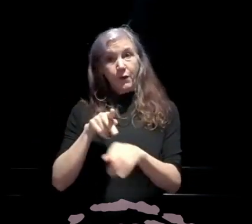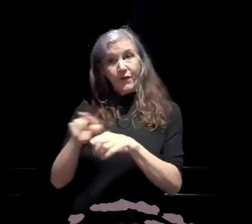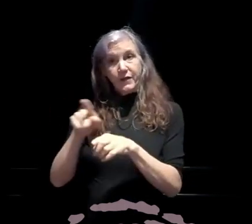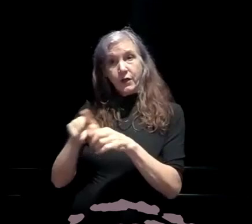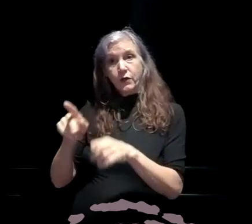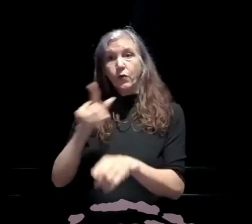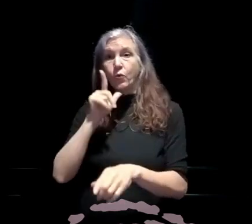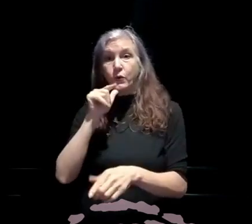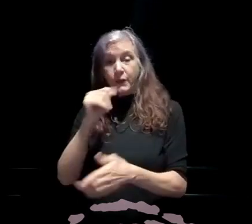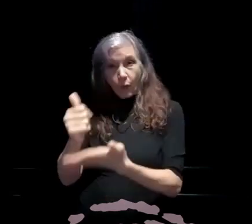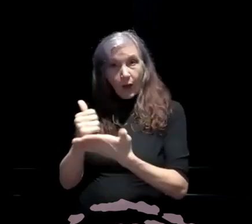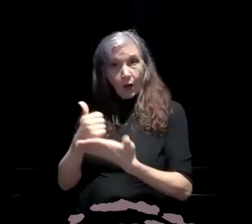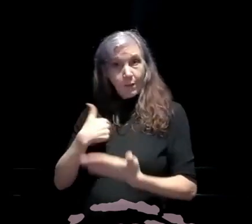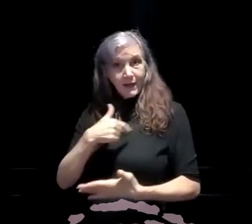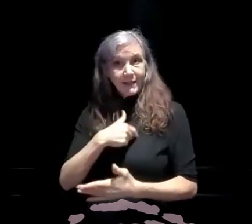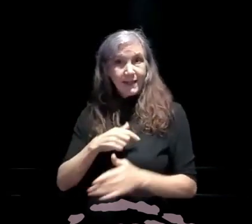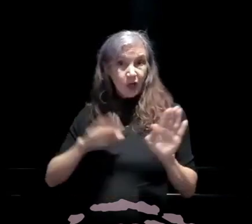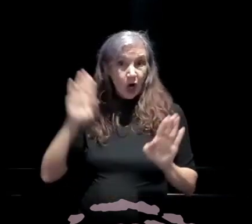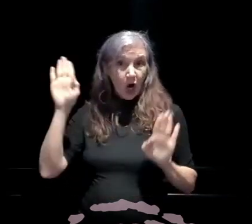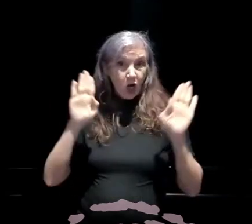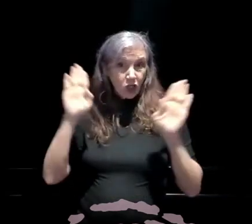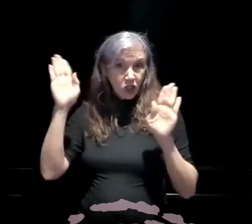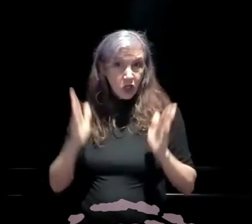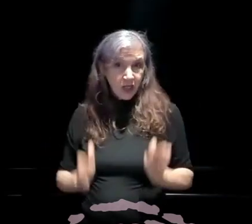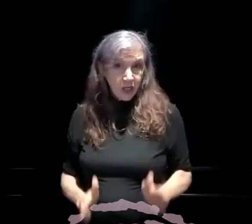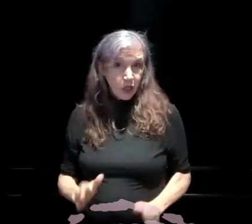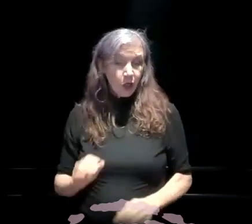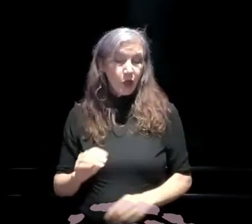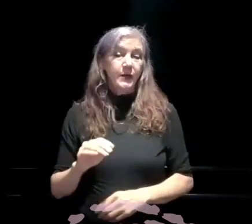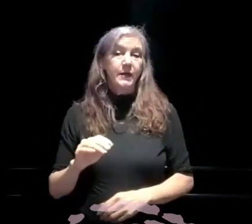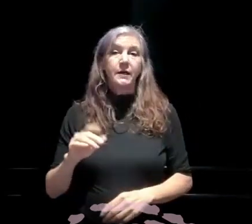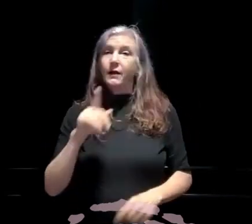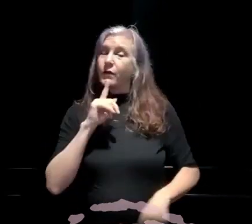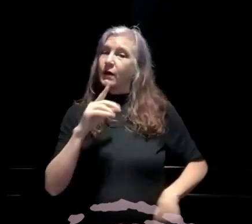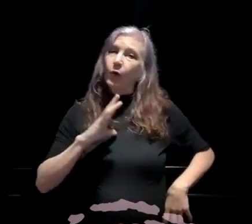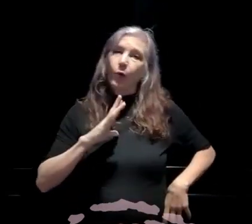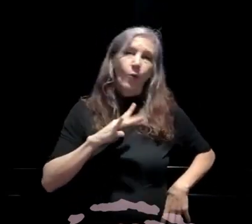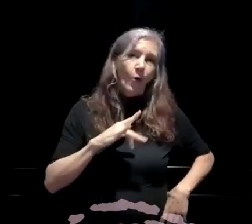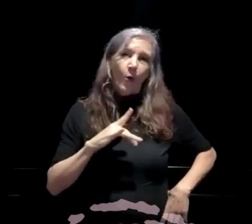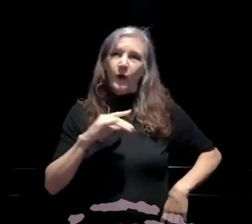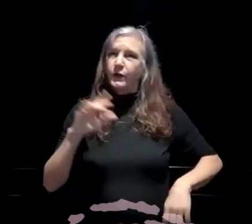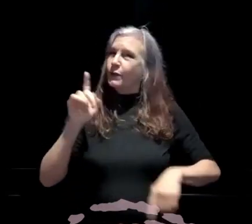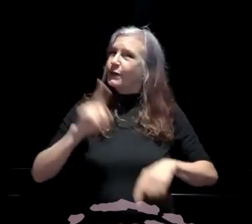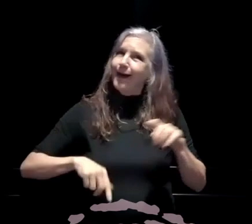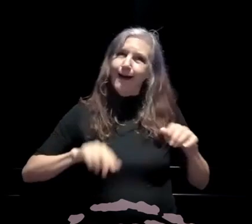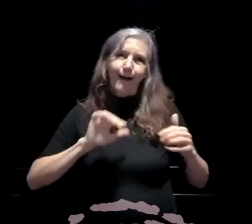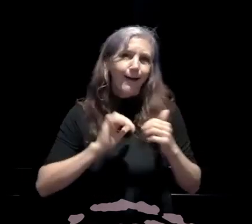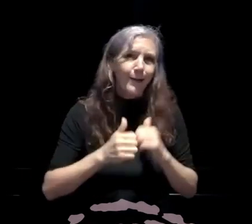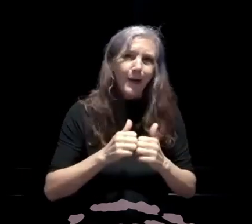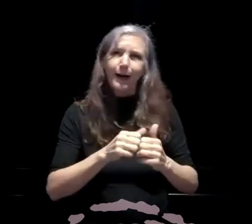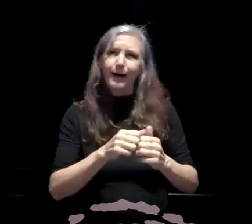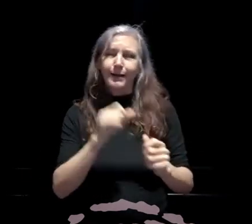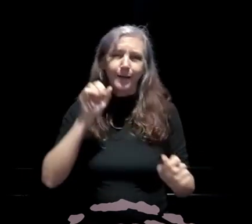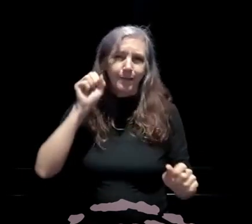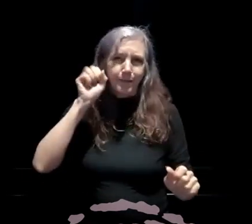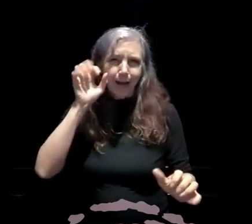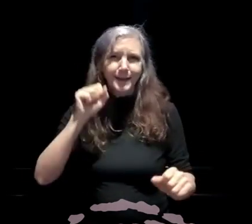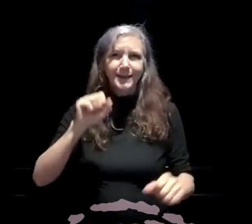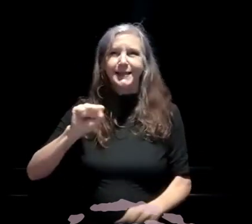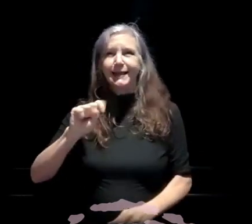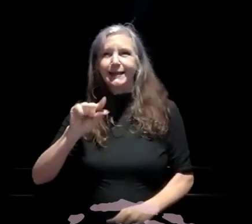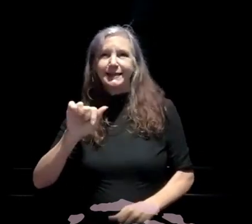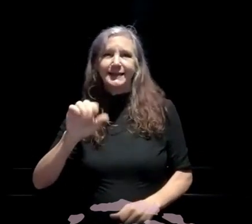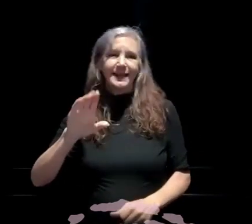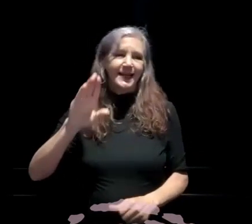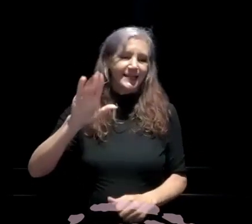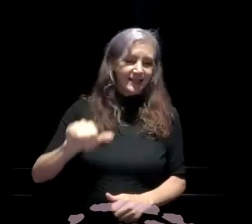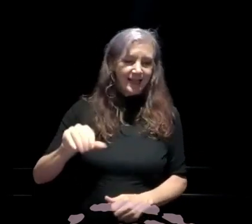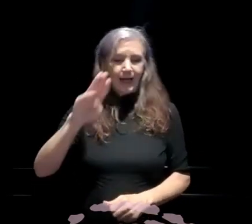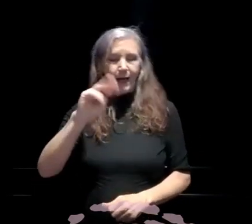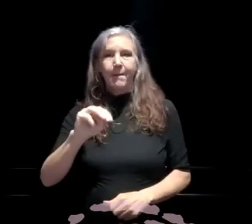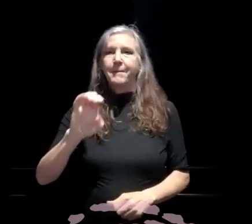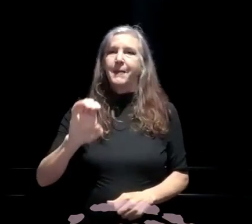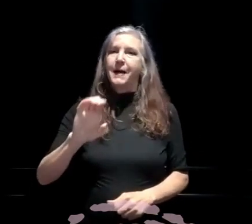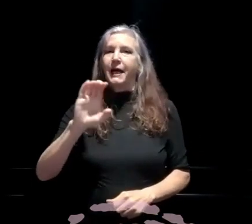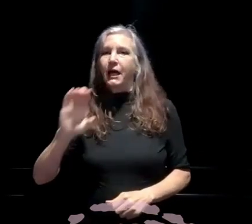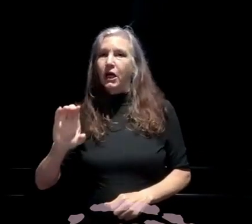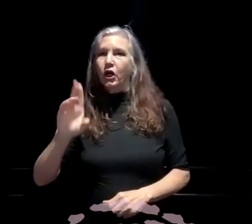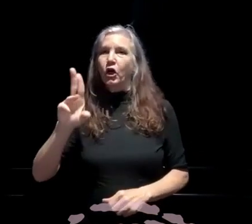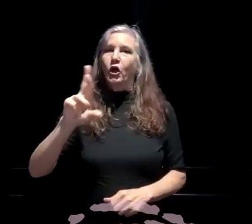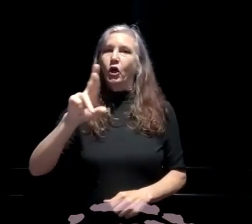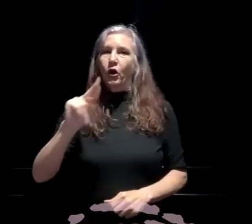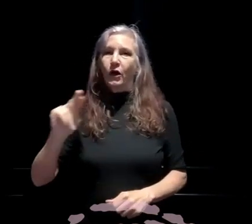So here to help us with our fund the need is our auctioneer of the for the evening the incomparable Stacey McConnell